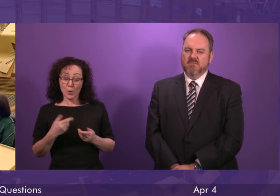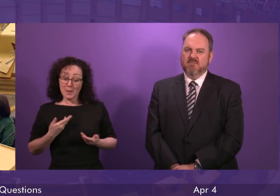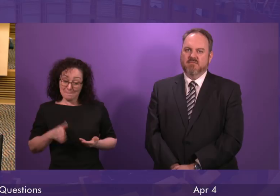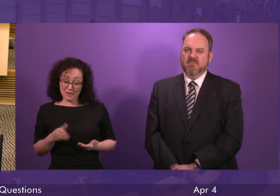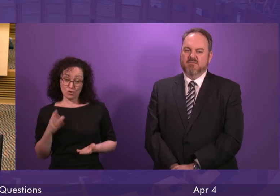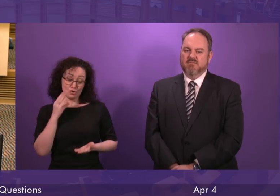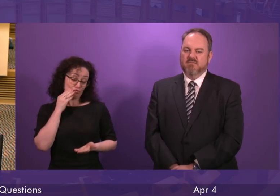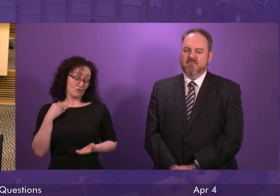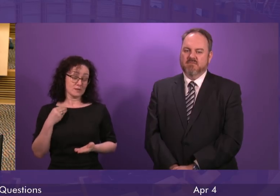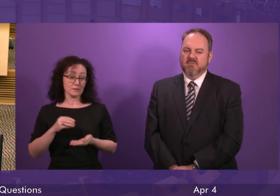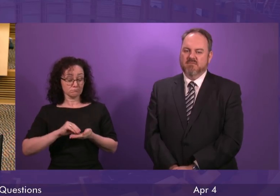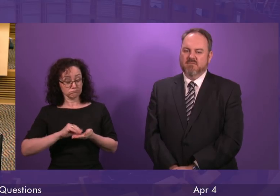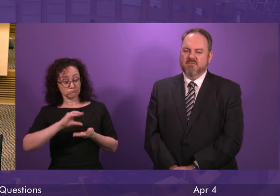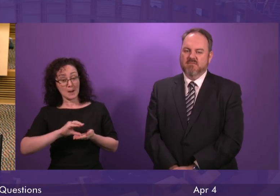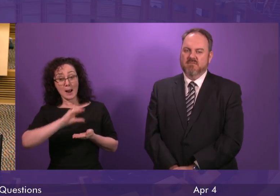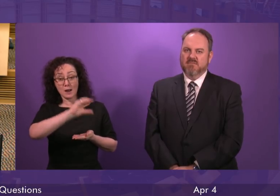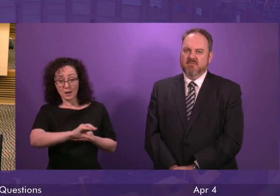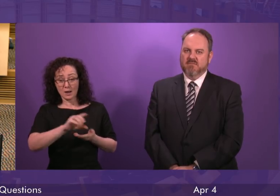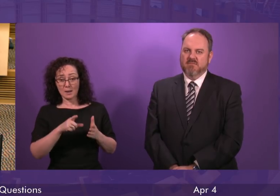help us even more in recruiting and retaining teachers. In fact, the contribution that the